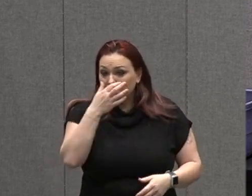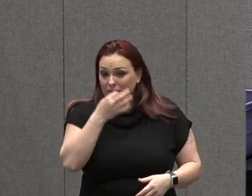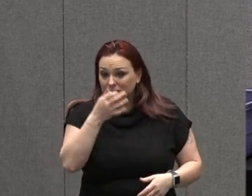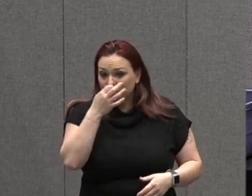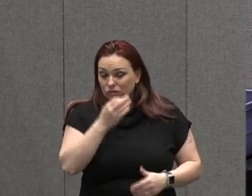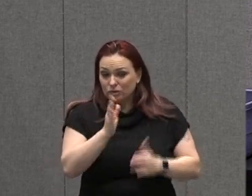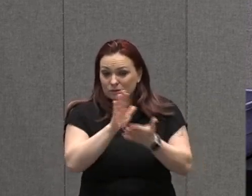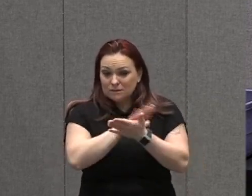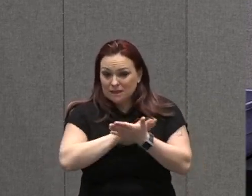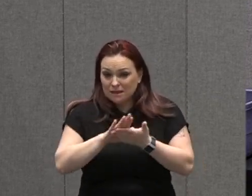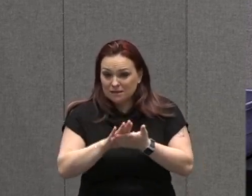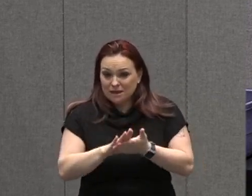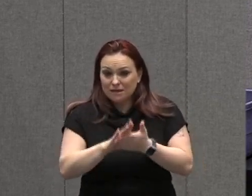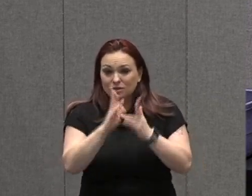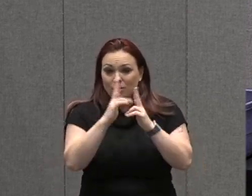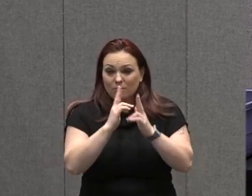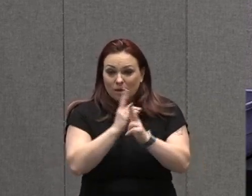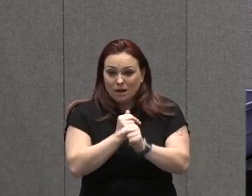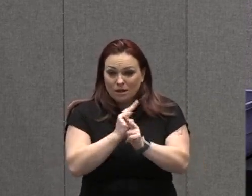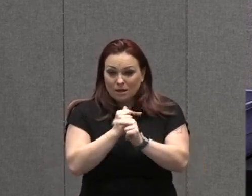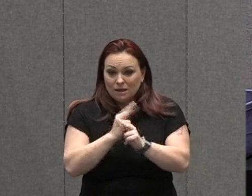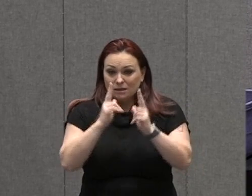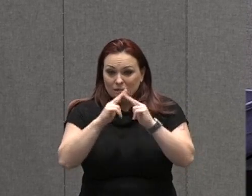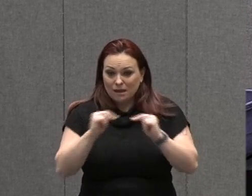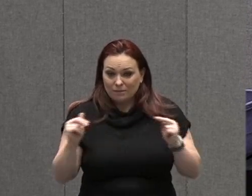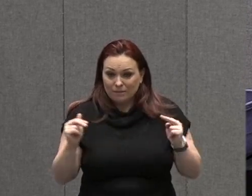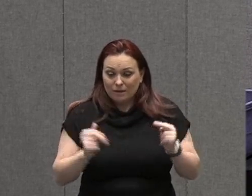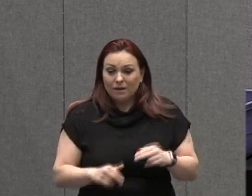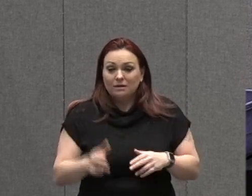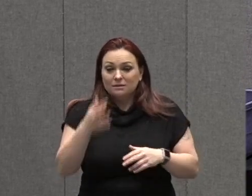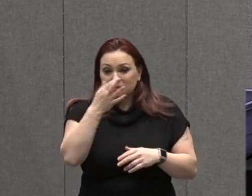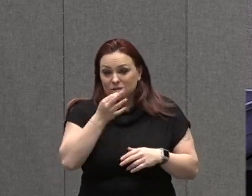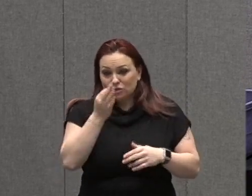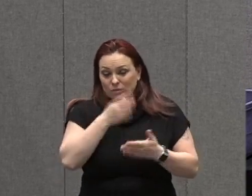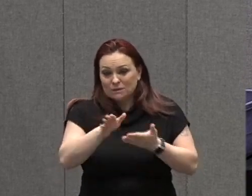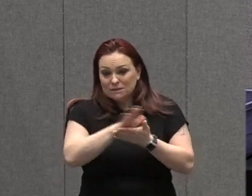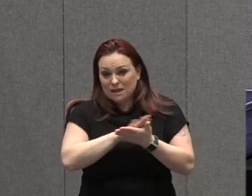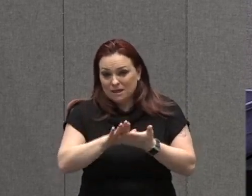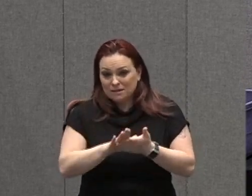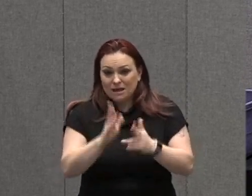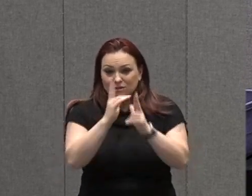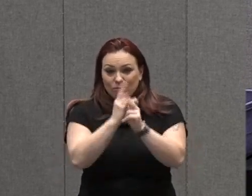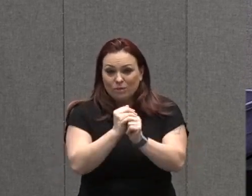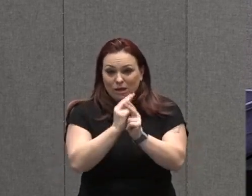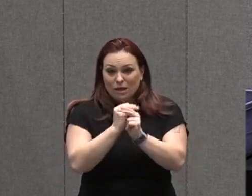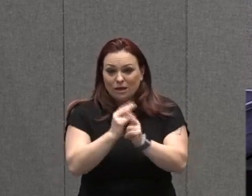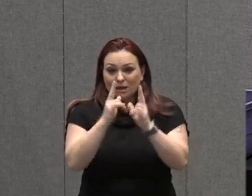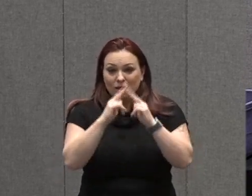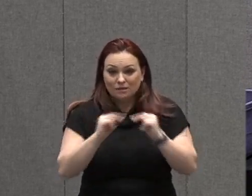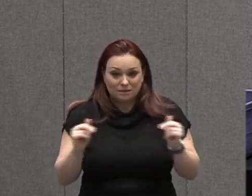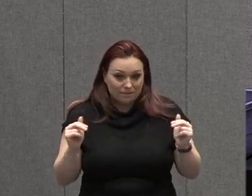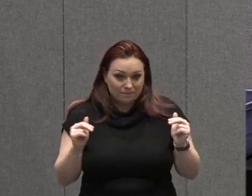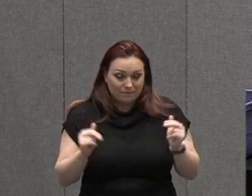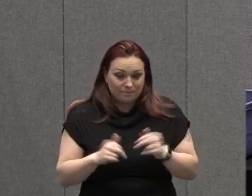Tissue sanitizer bunny tape.